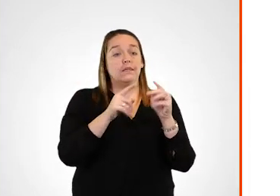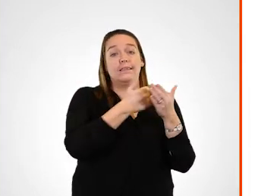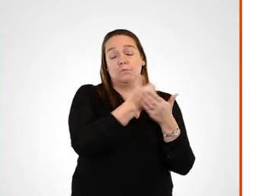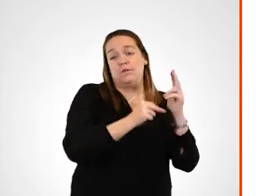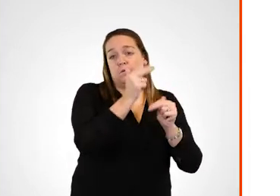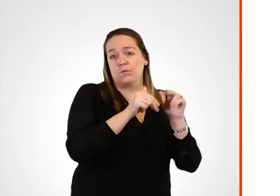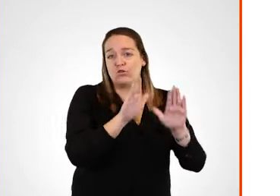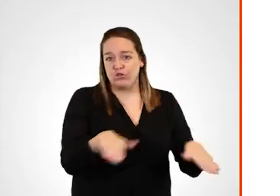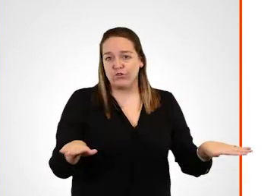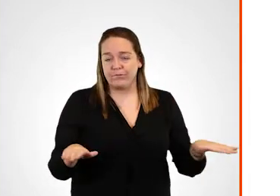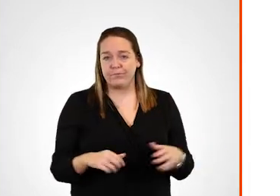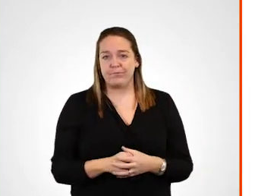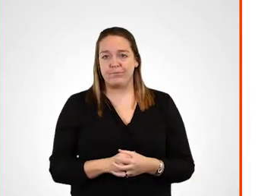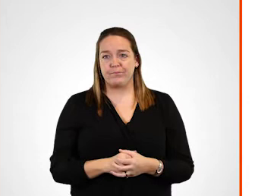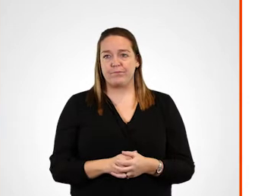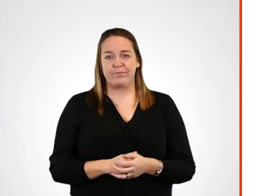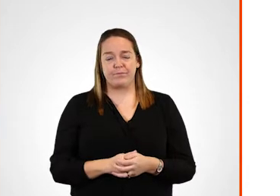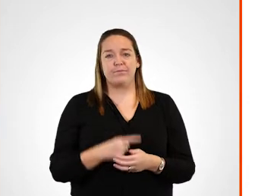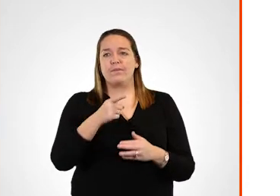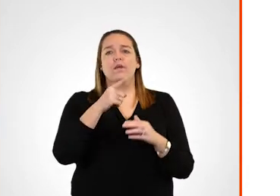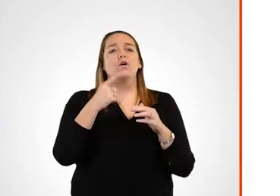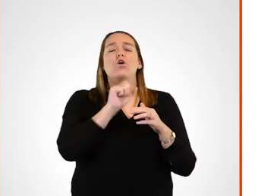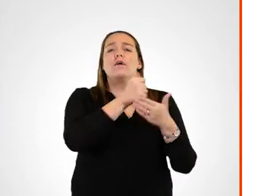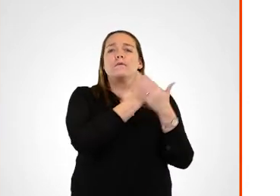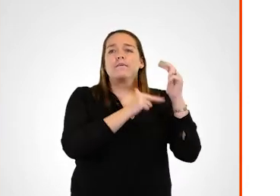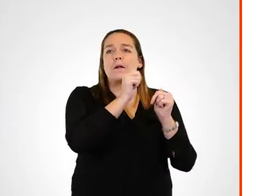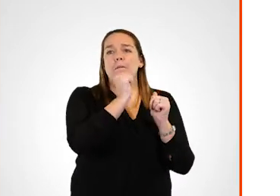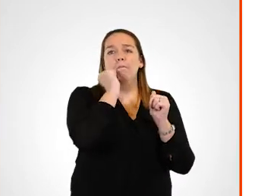who are represented by filled boxes.